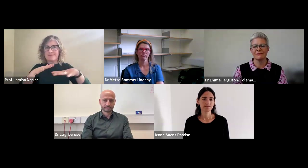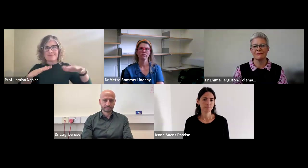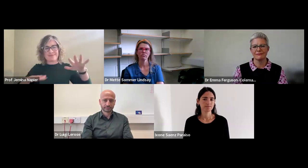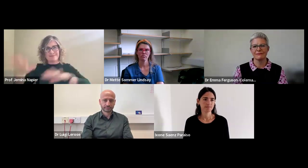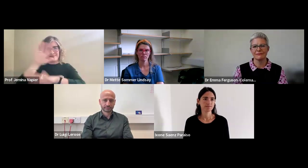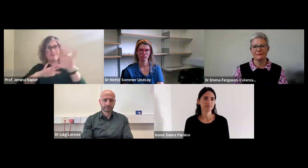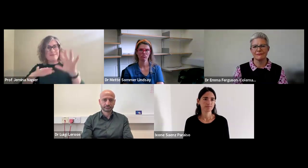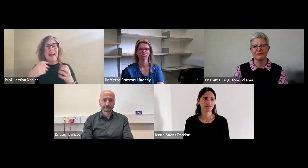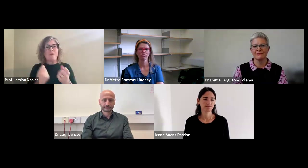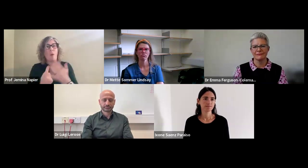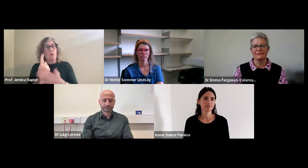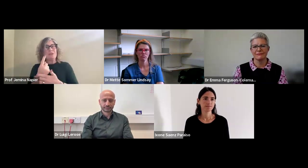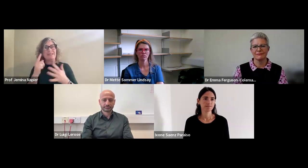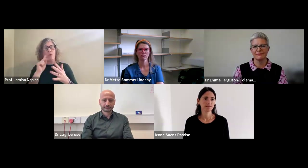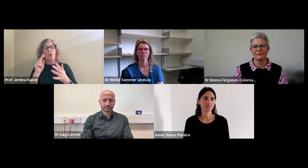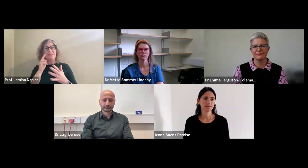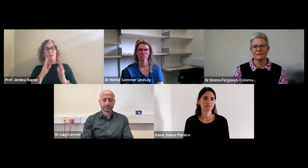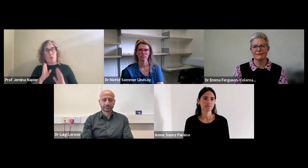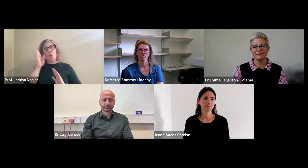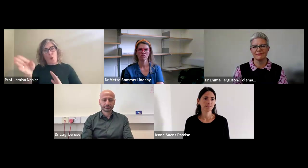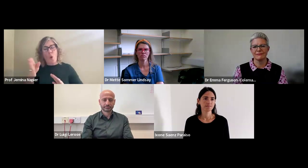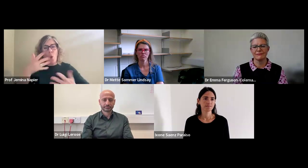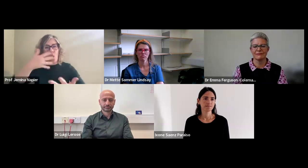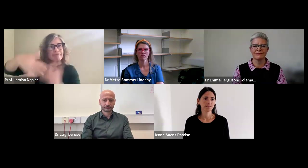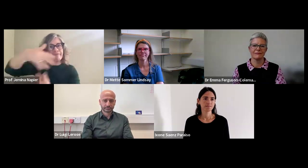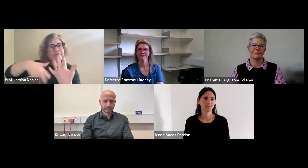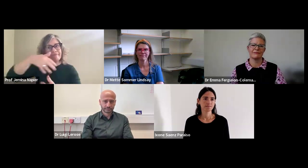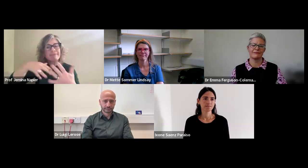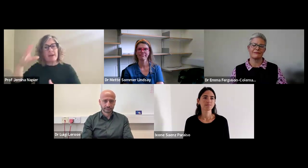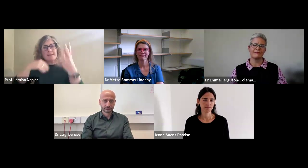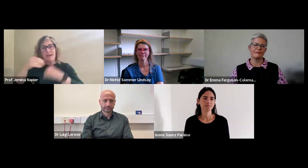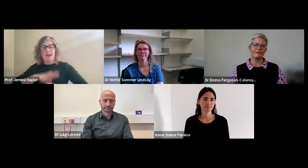this International Network that's now established and gives opportunities for deaf academics to go